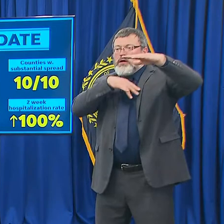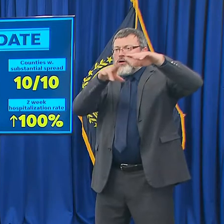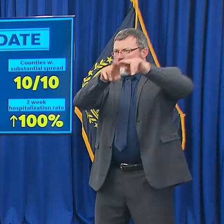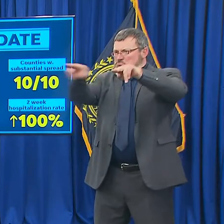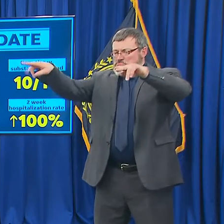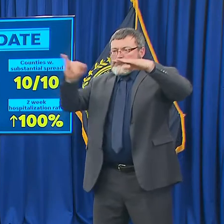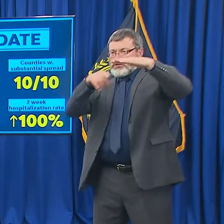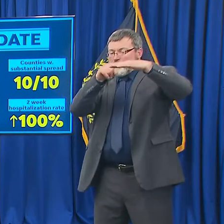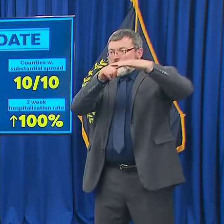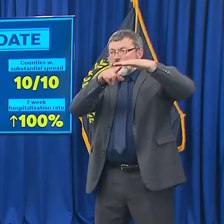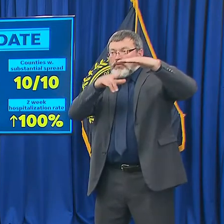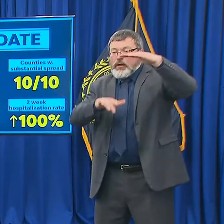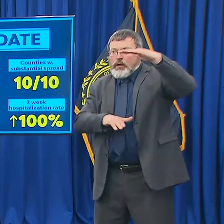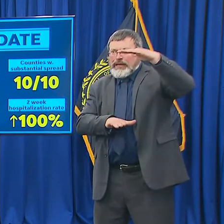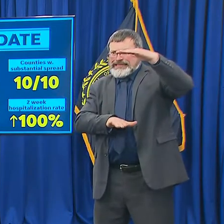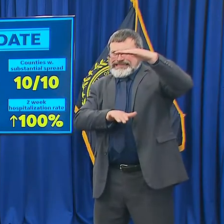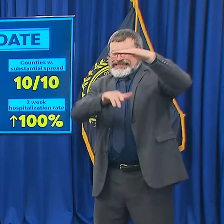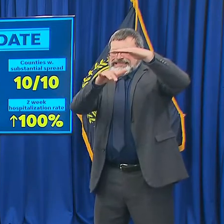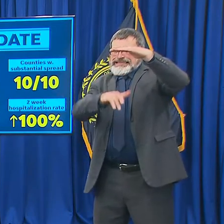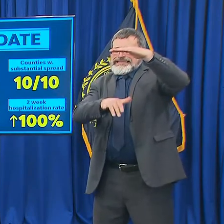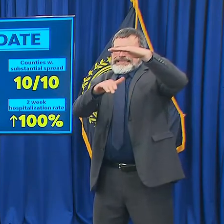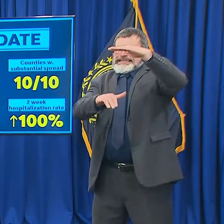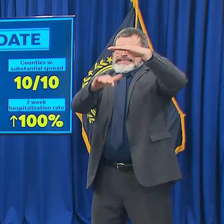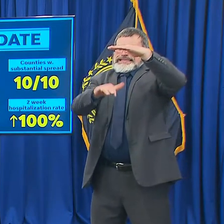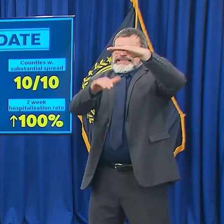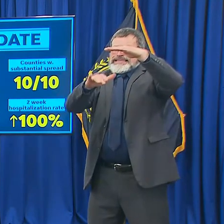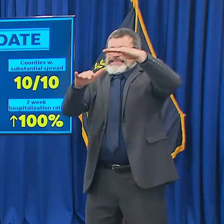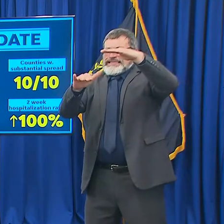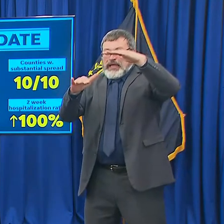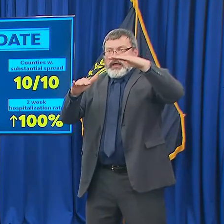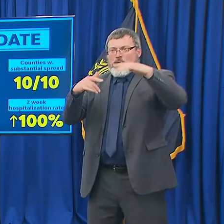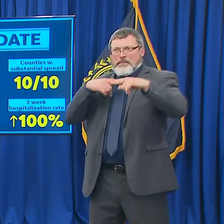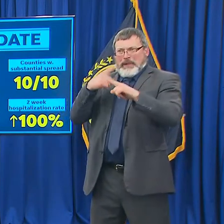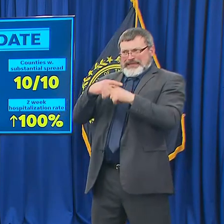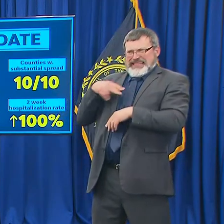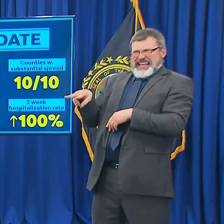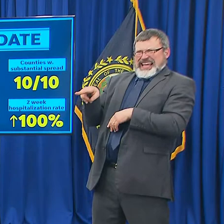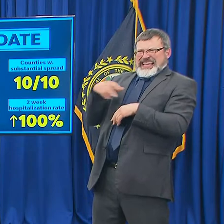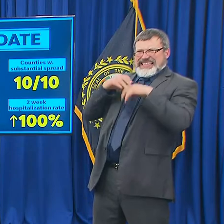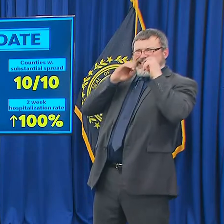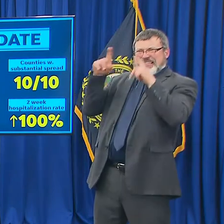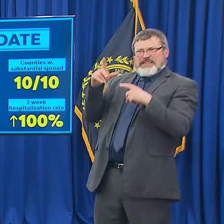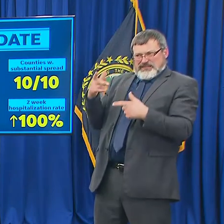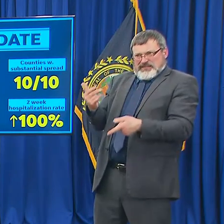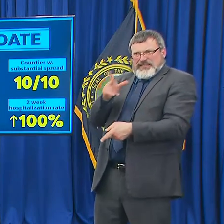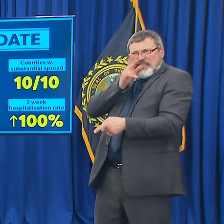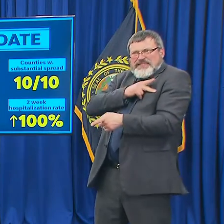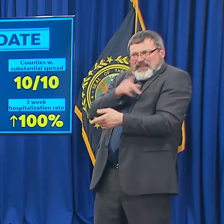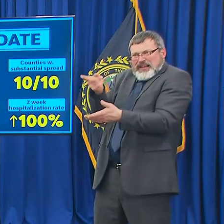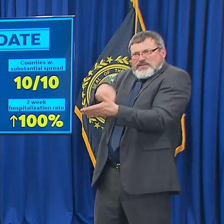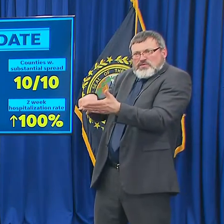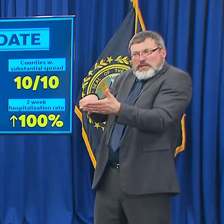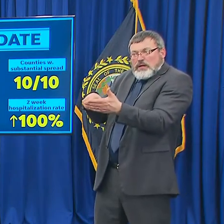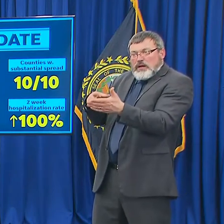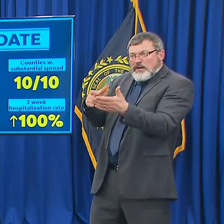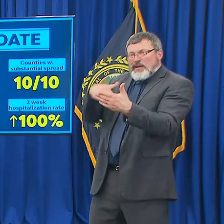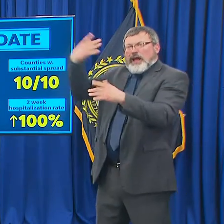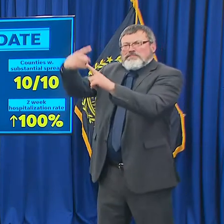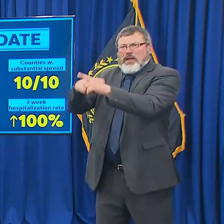Schools have certain stipulations around mass swearing that does not change. This is really about public the interaction of individuals